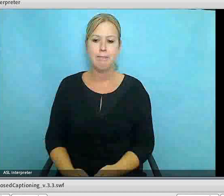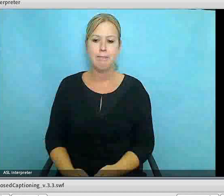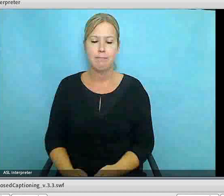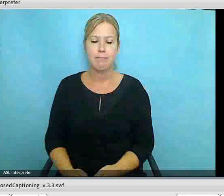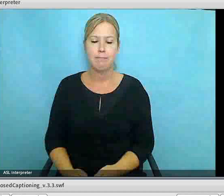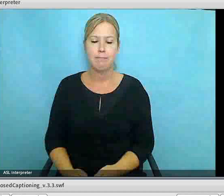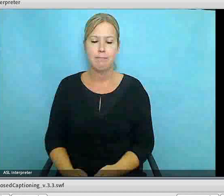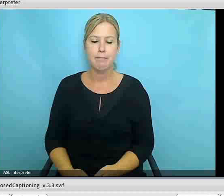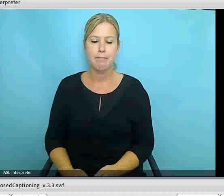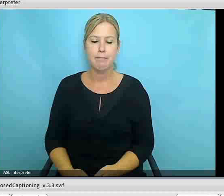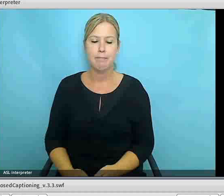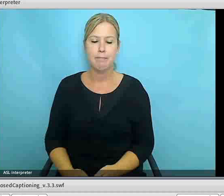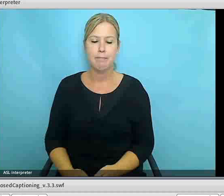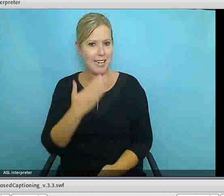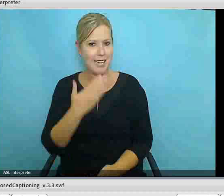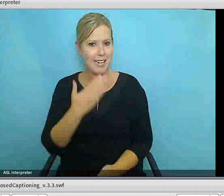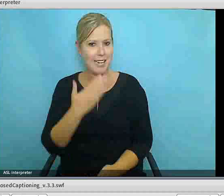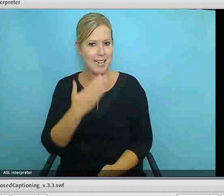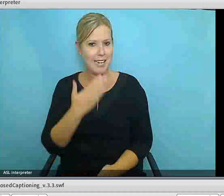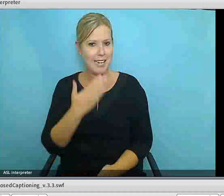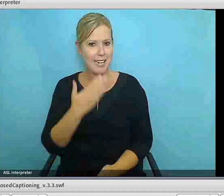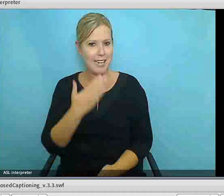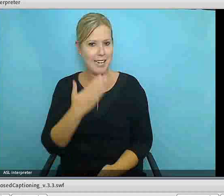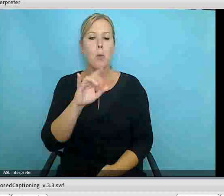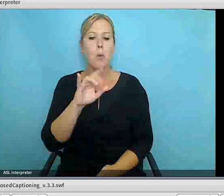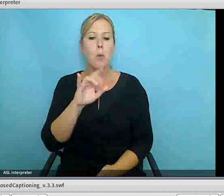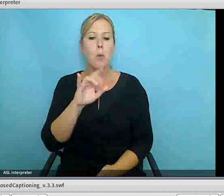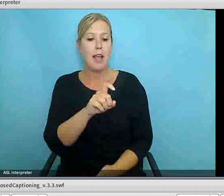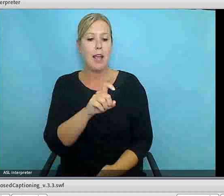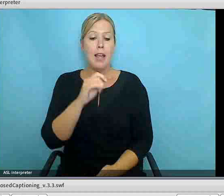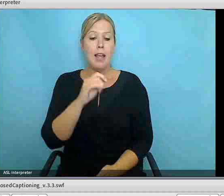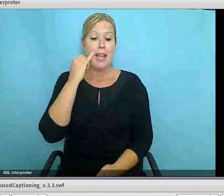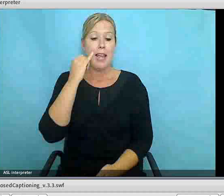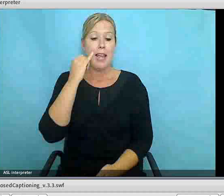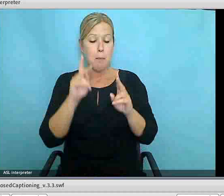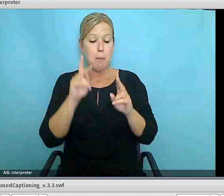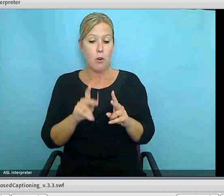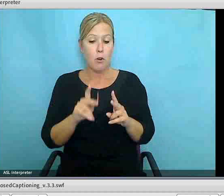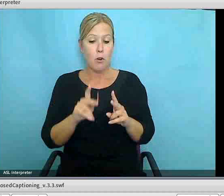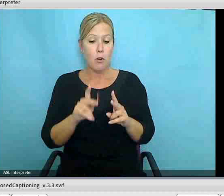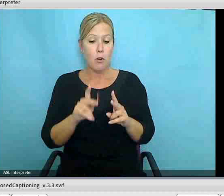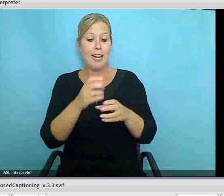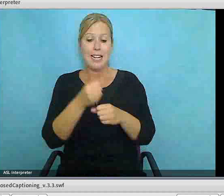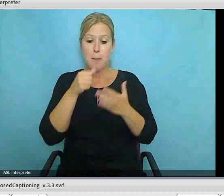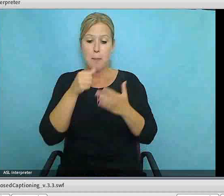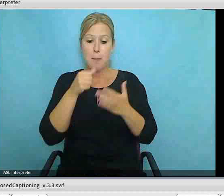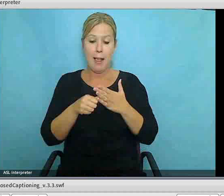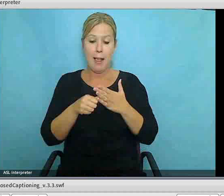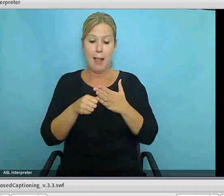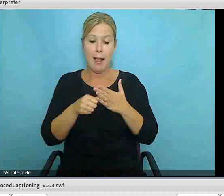So this is where the possibility of auto-enrollment comes up.